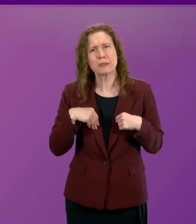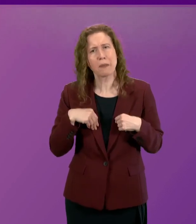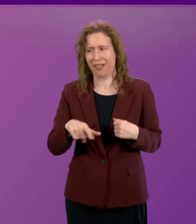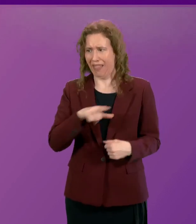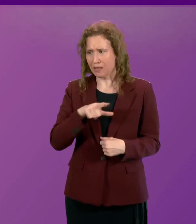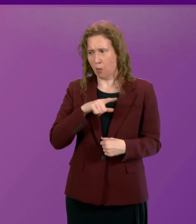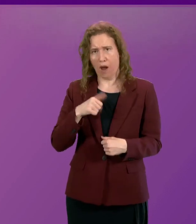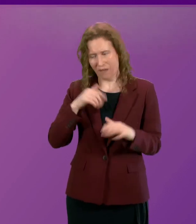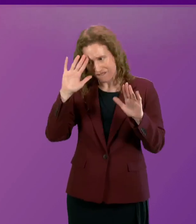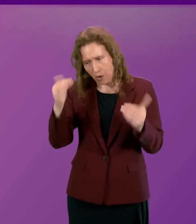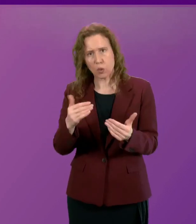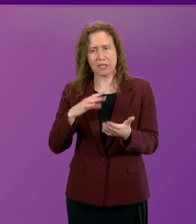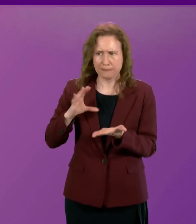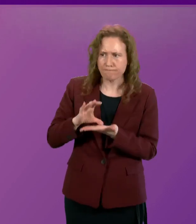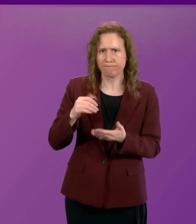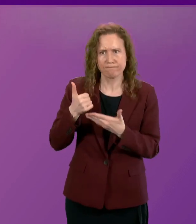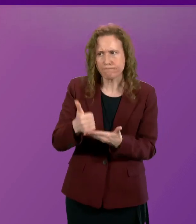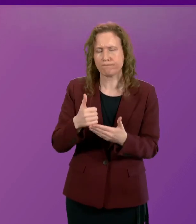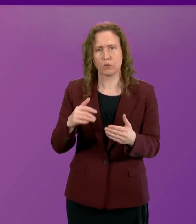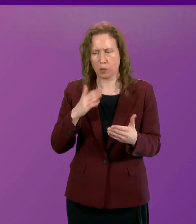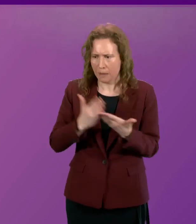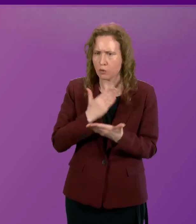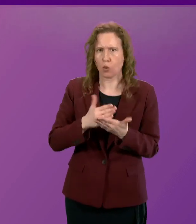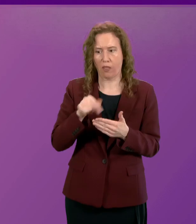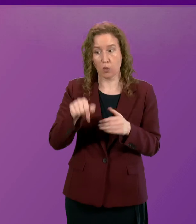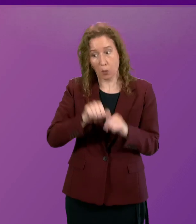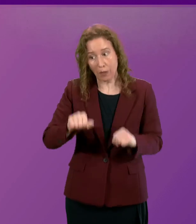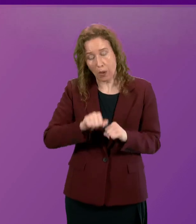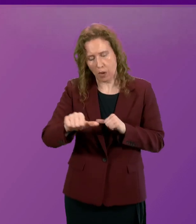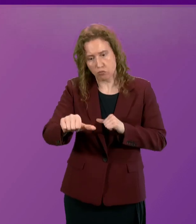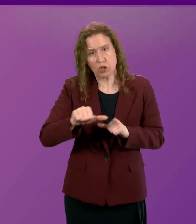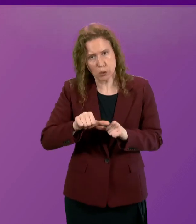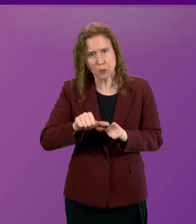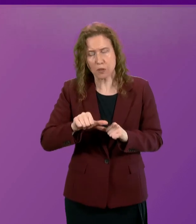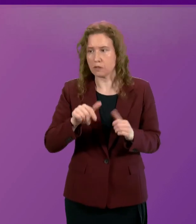our intervention is on addressing those long waits and ensuring that people do not wait as